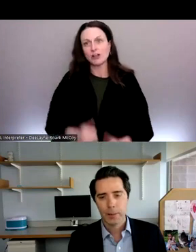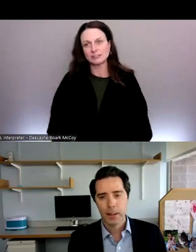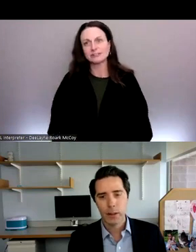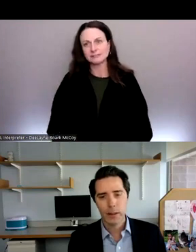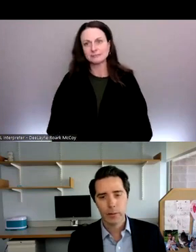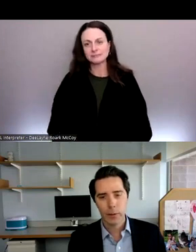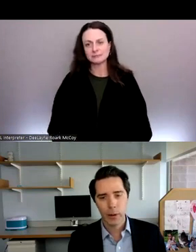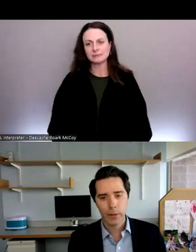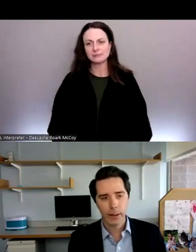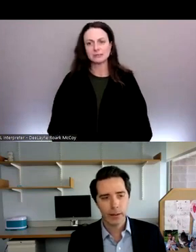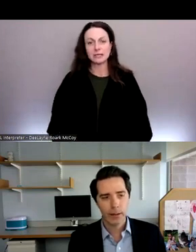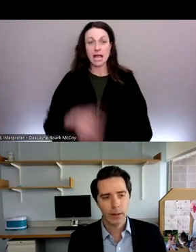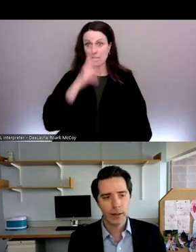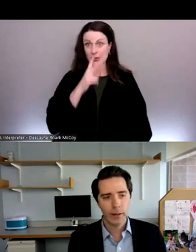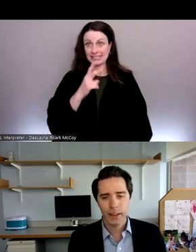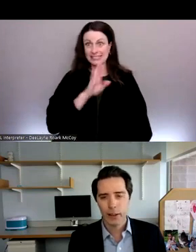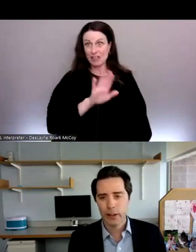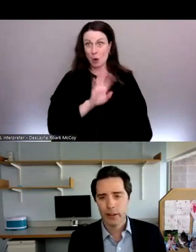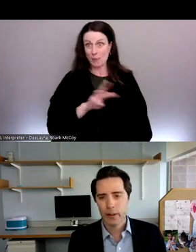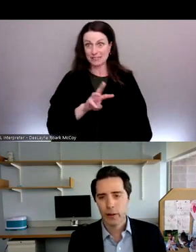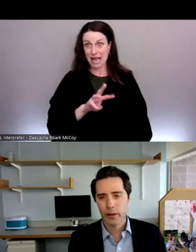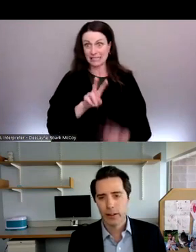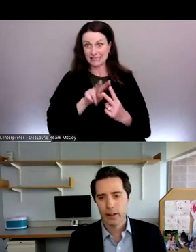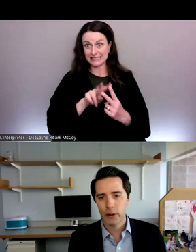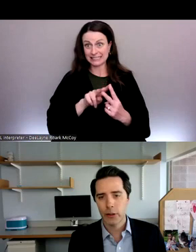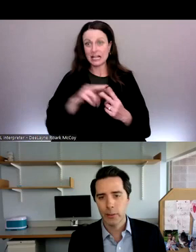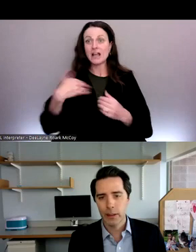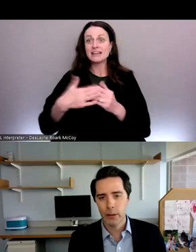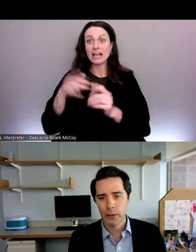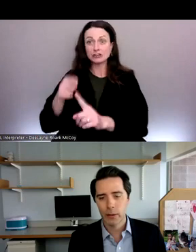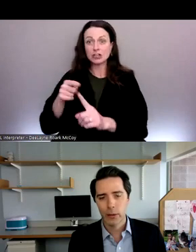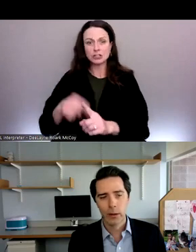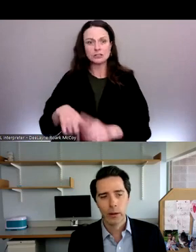and you can see from their websites